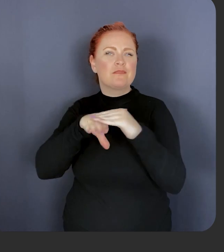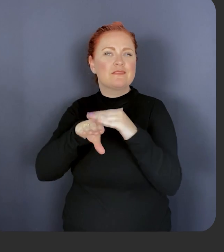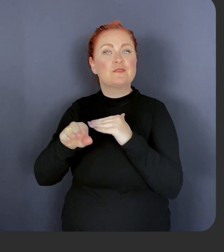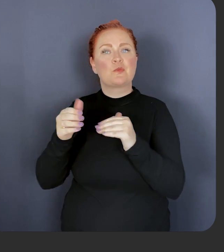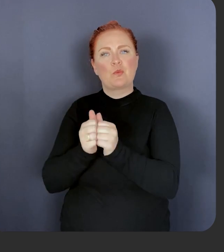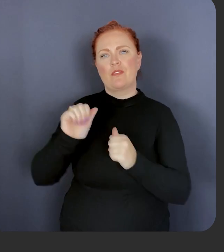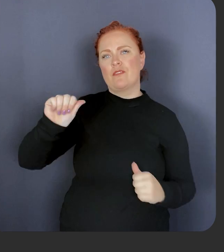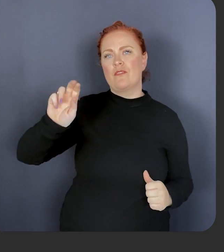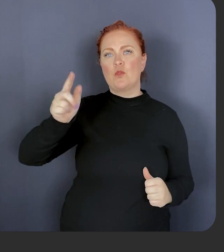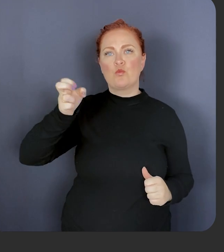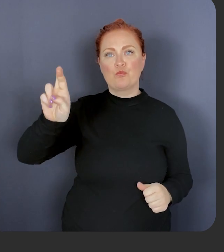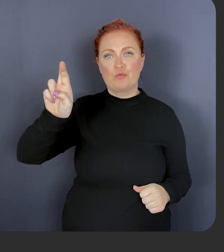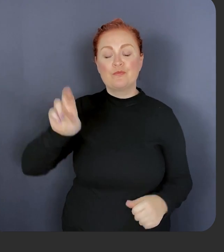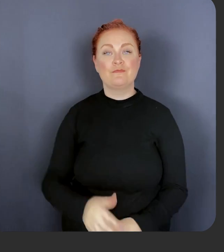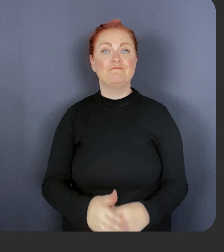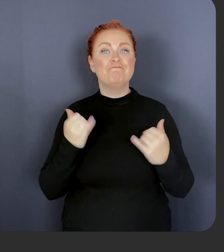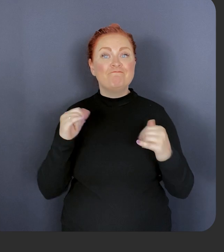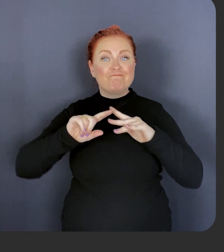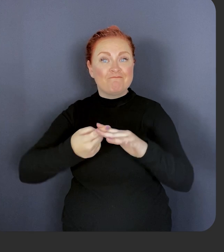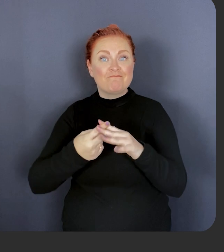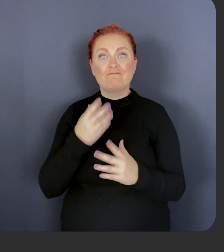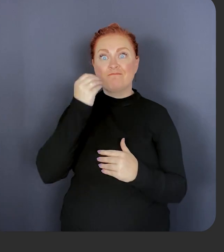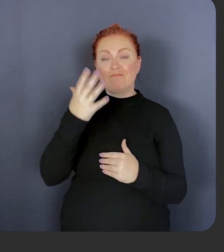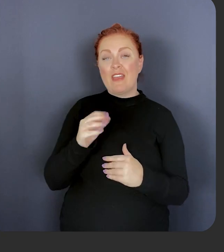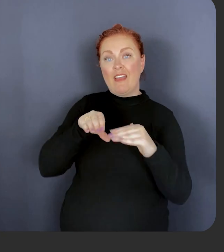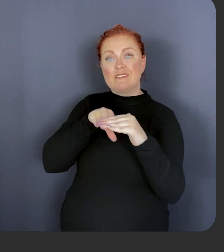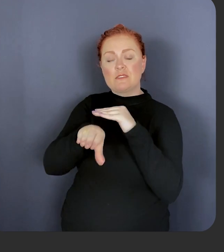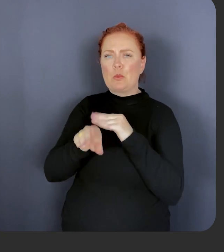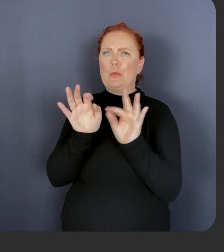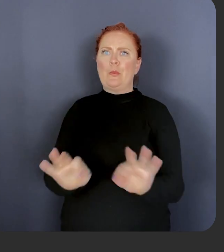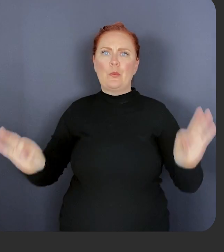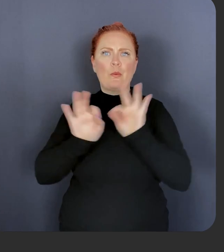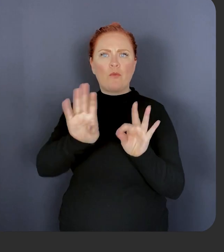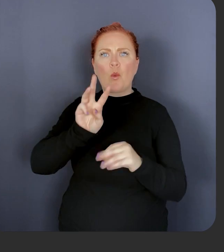Let's get started. Accessibility is a vital part of web development,